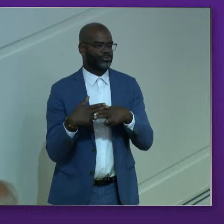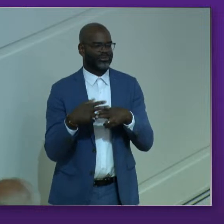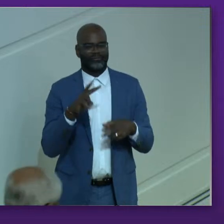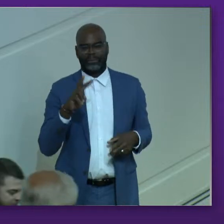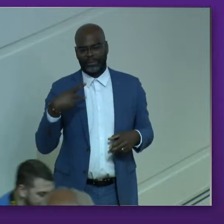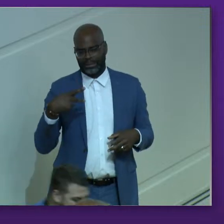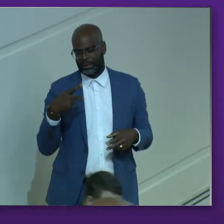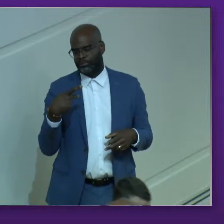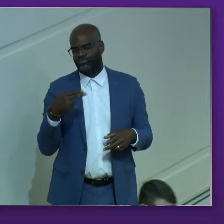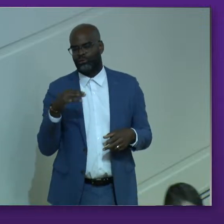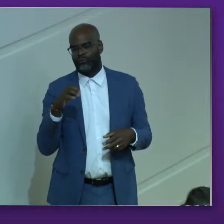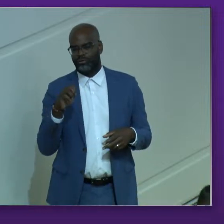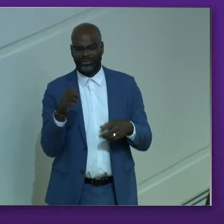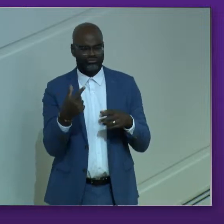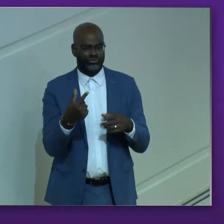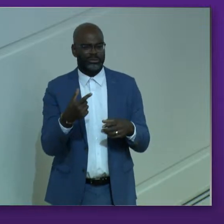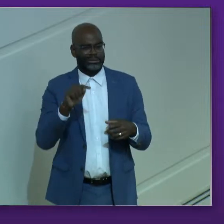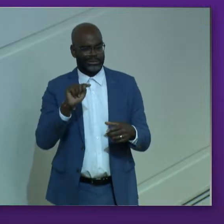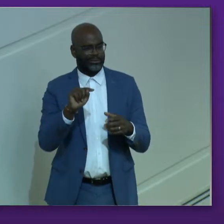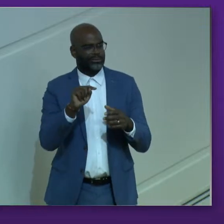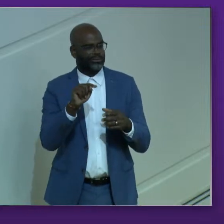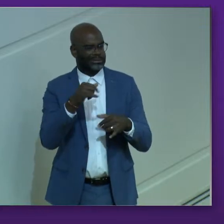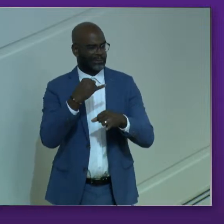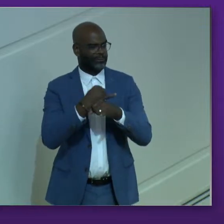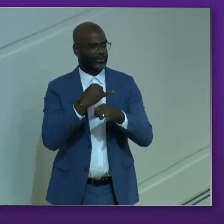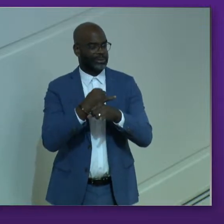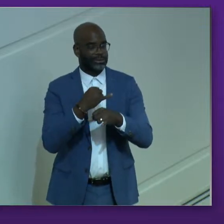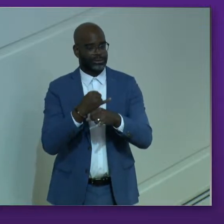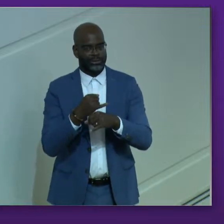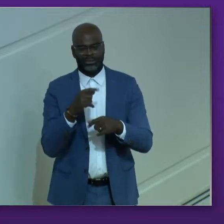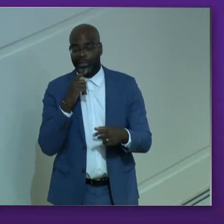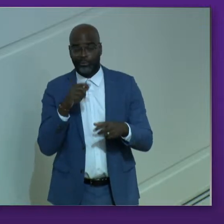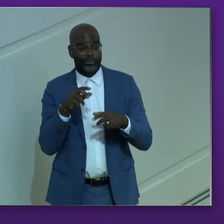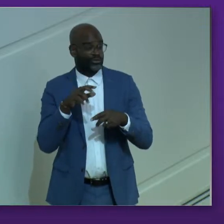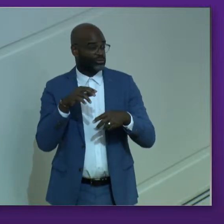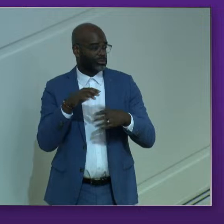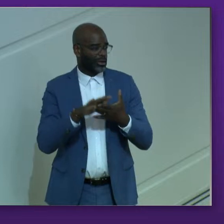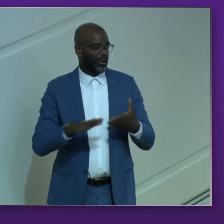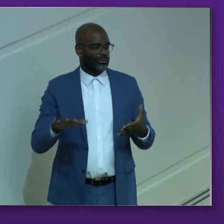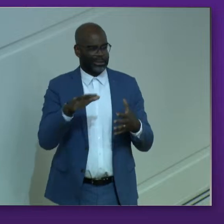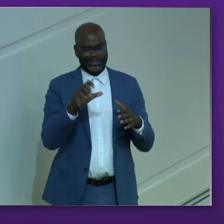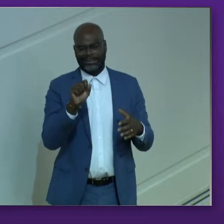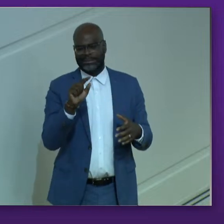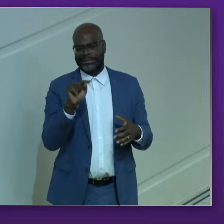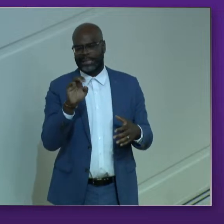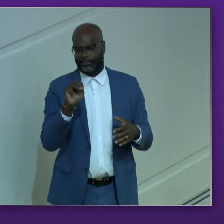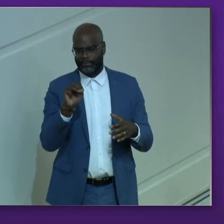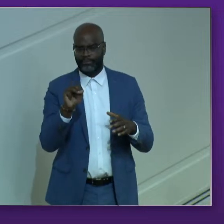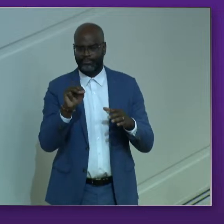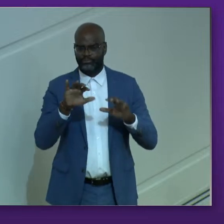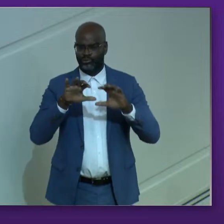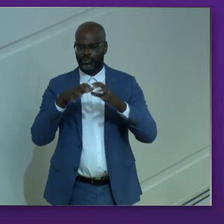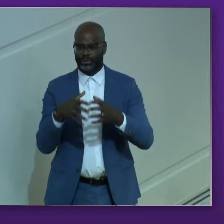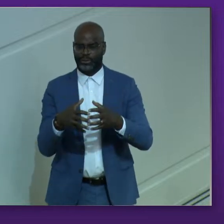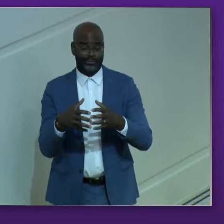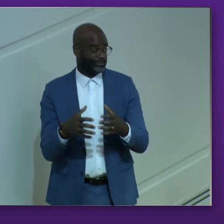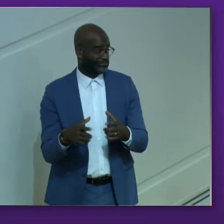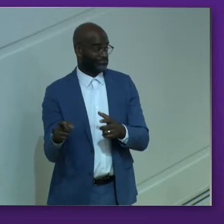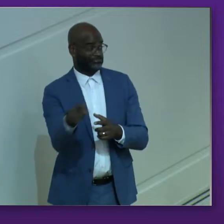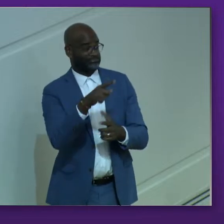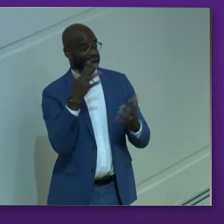[LISTING NAMES] AND THE COLLEGE